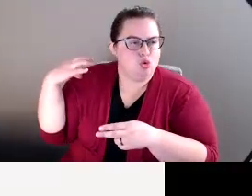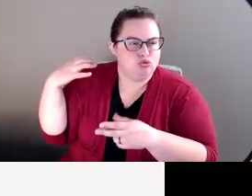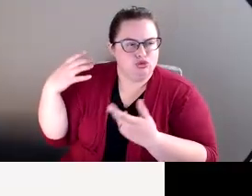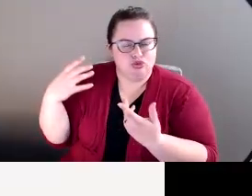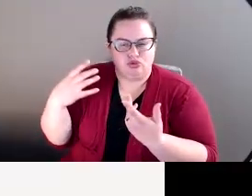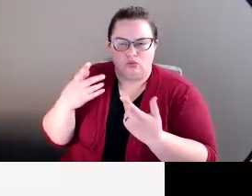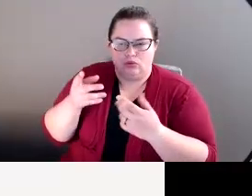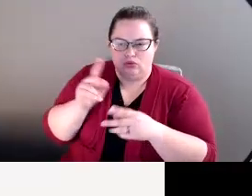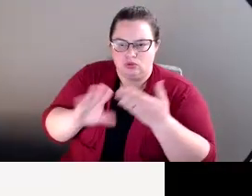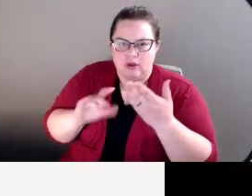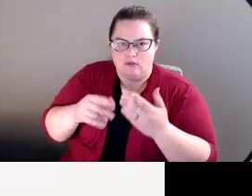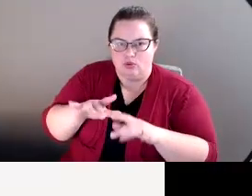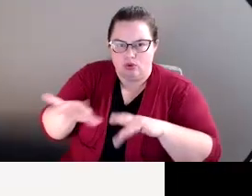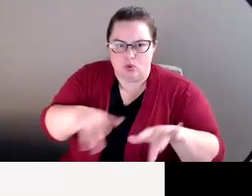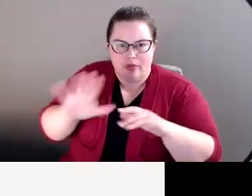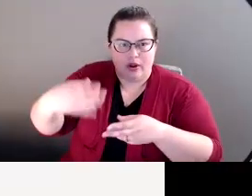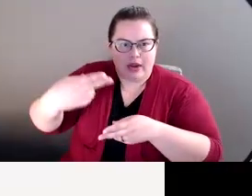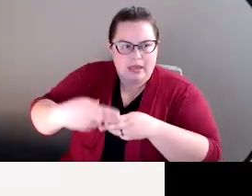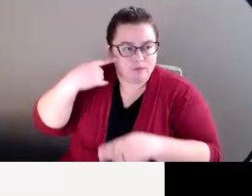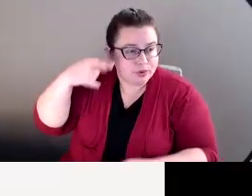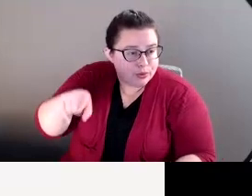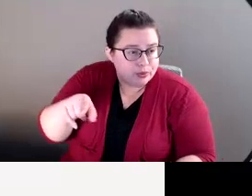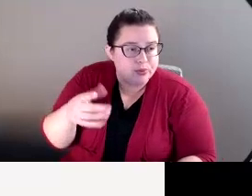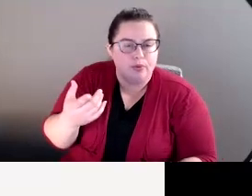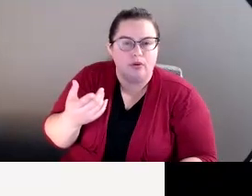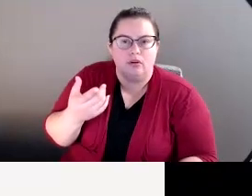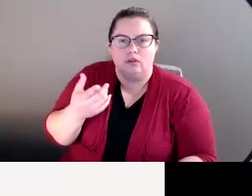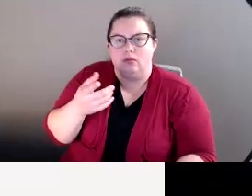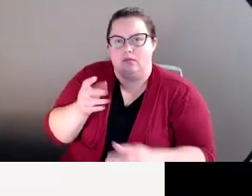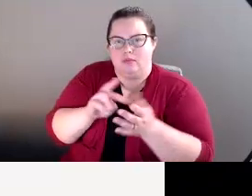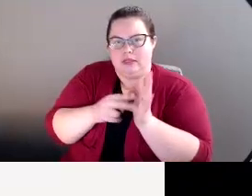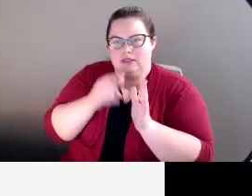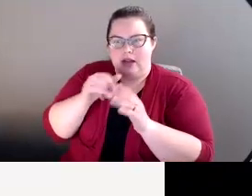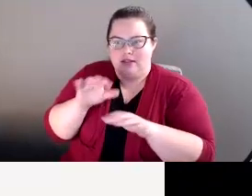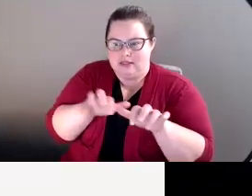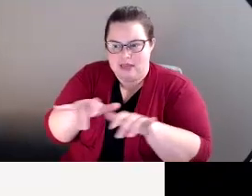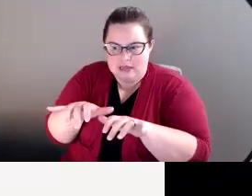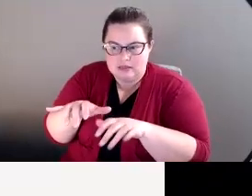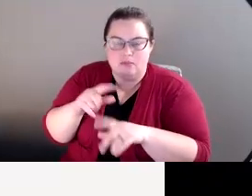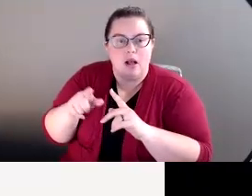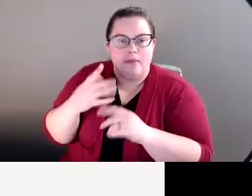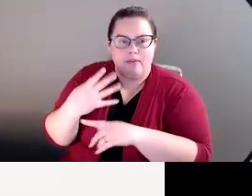Have students create maybe instead of text, maybe create a video submission as an introduction.